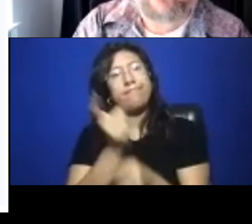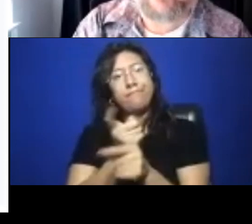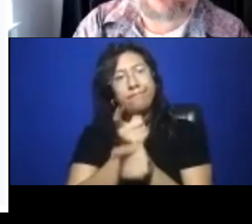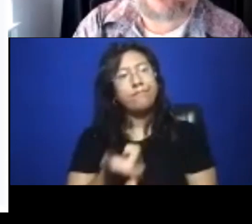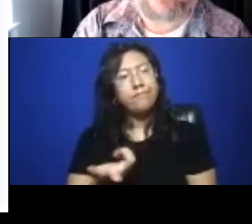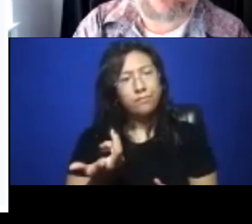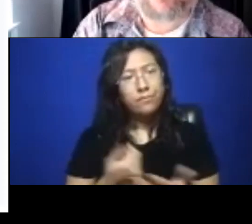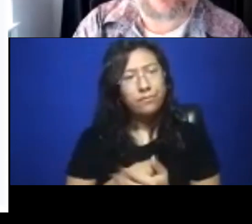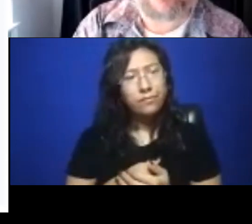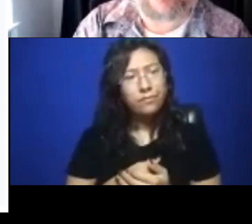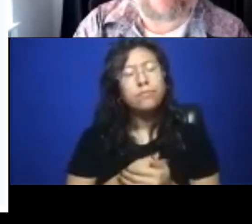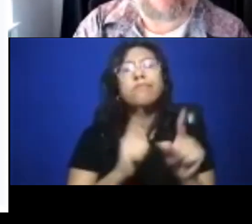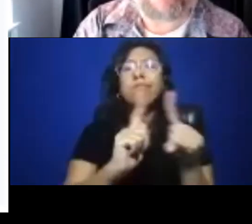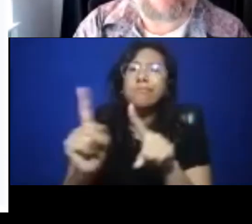What other kinds of barriers are there?